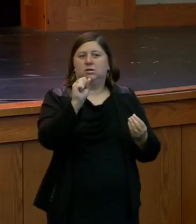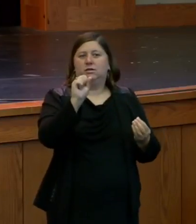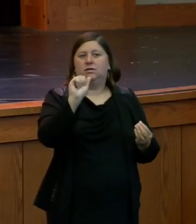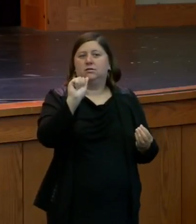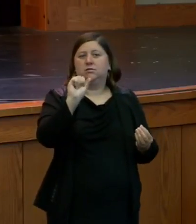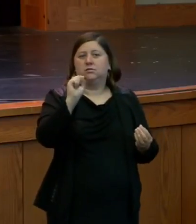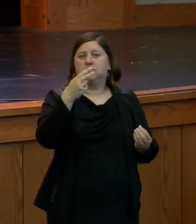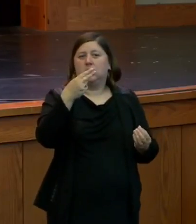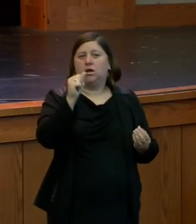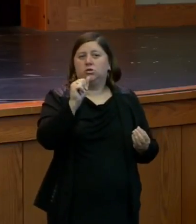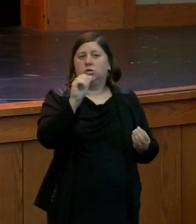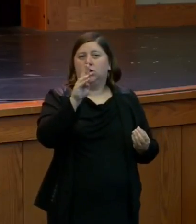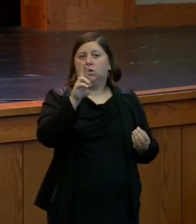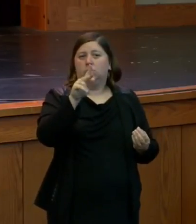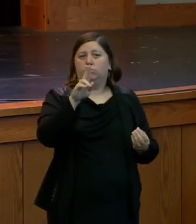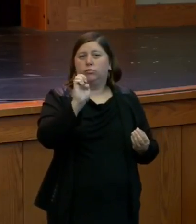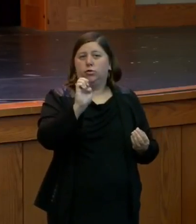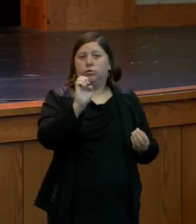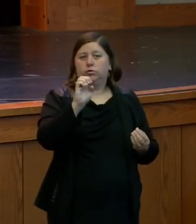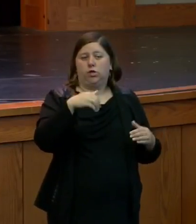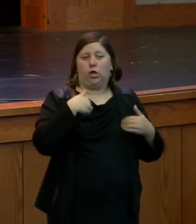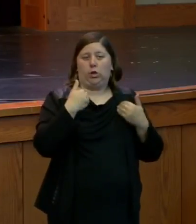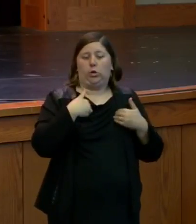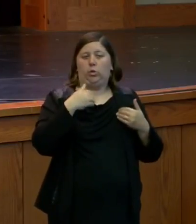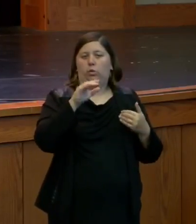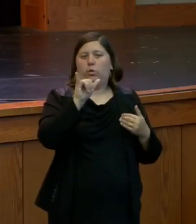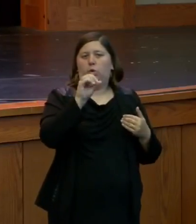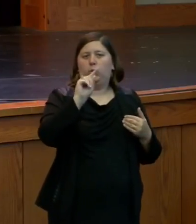WITH RUN AWAY AND HOMELESS YOUTH AND FAMILIES IN THIS CITY THAT